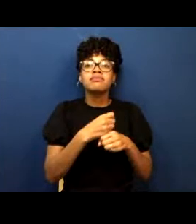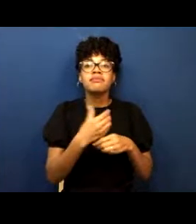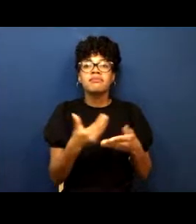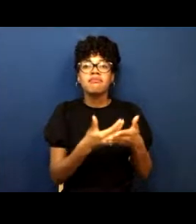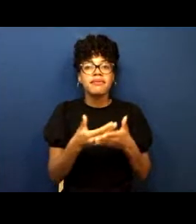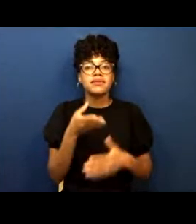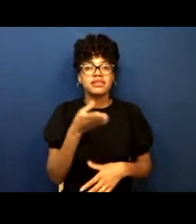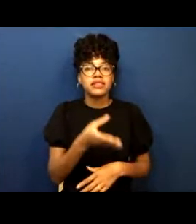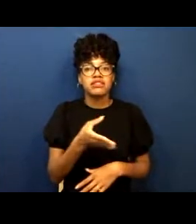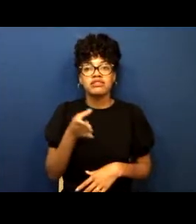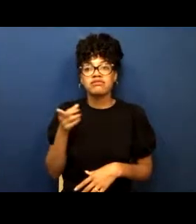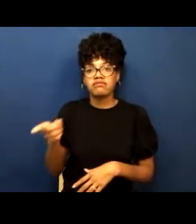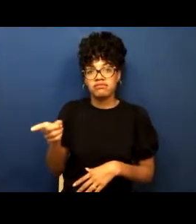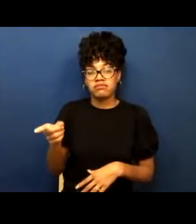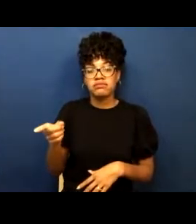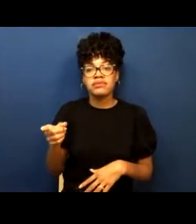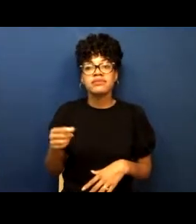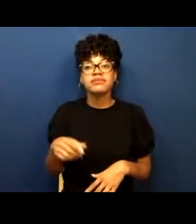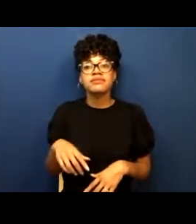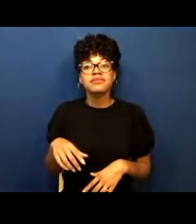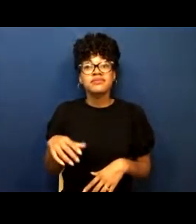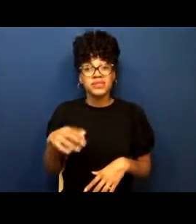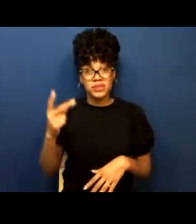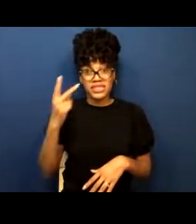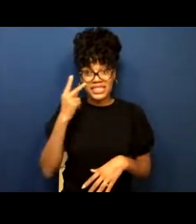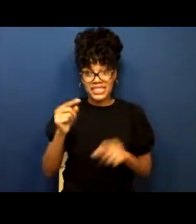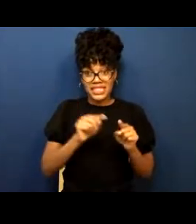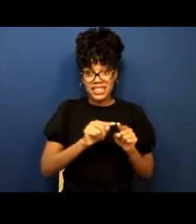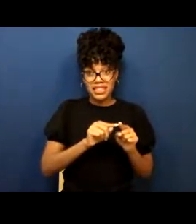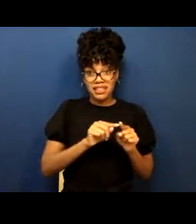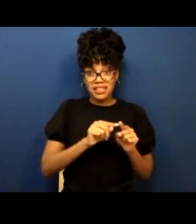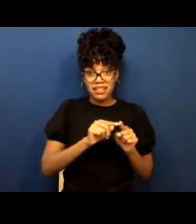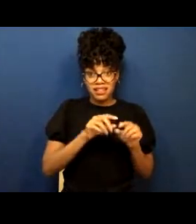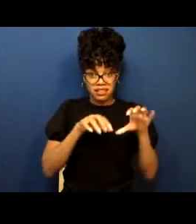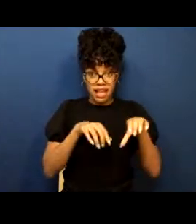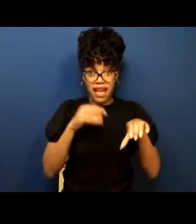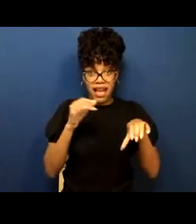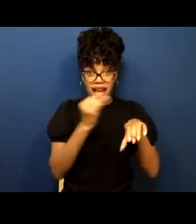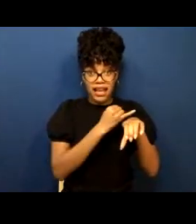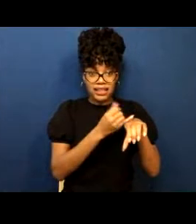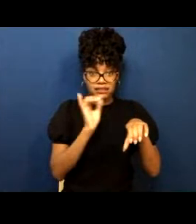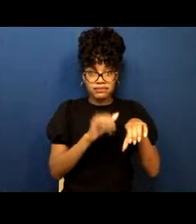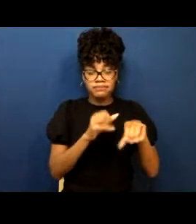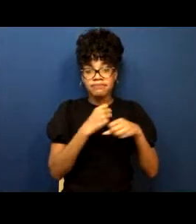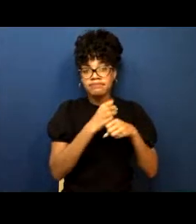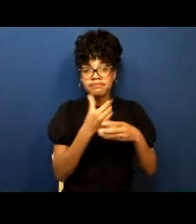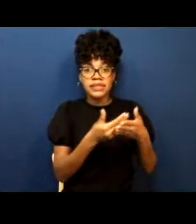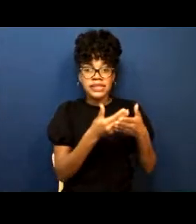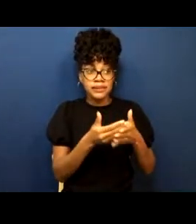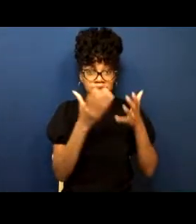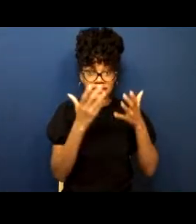And so you can see they travel very far distances. And we know now through the satellite tagging